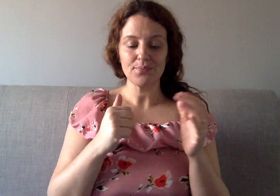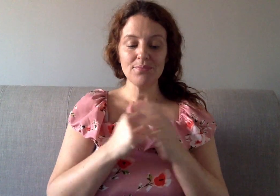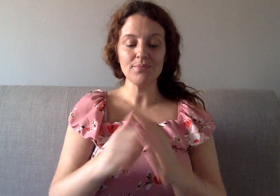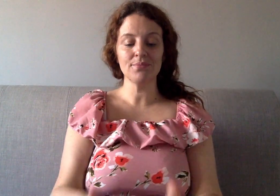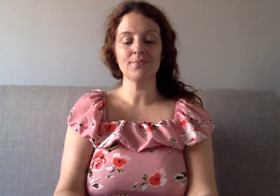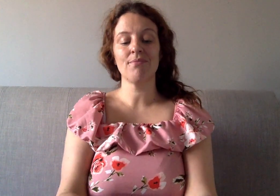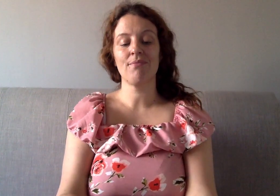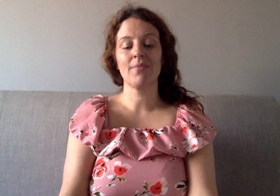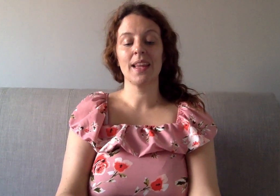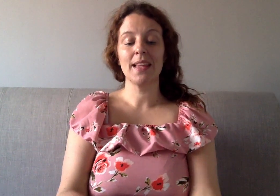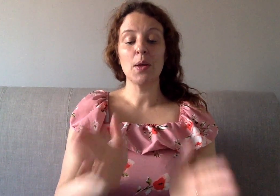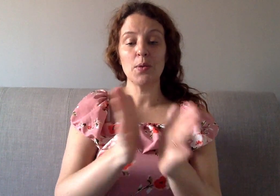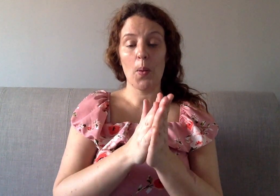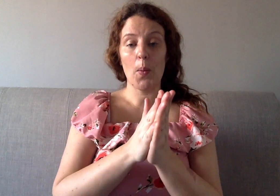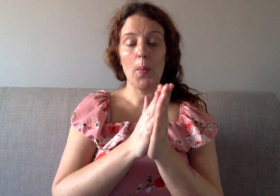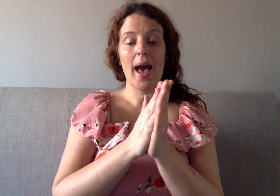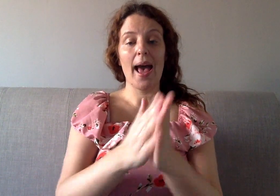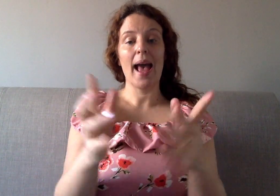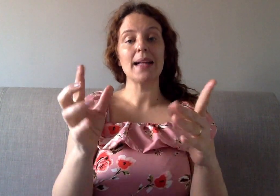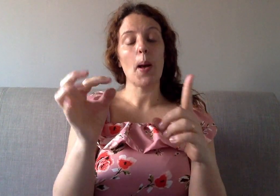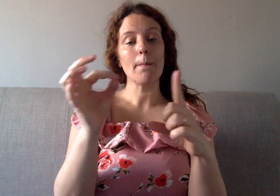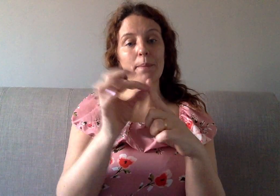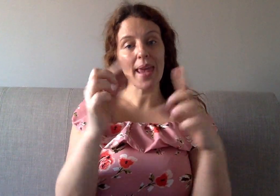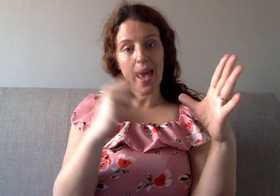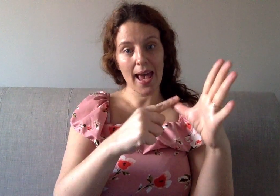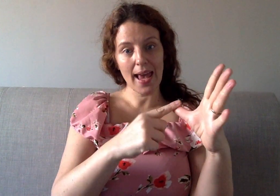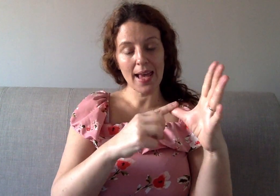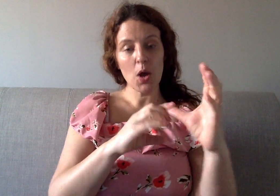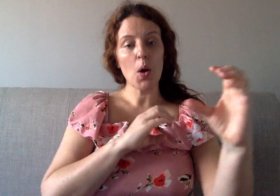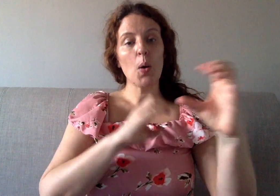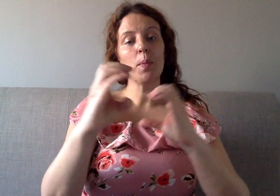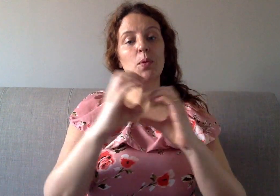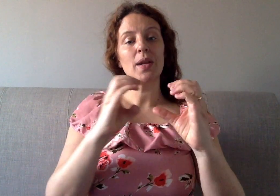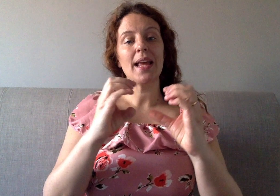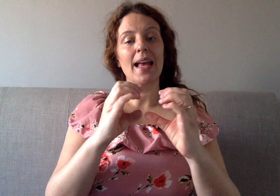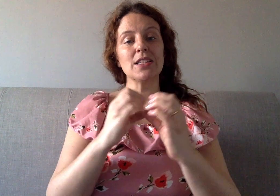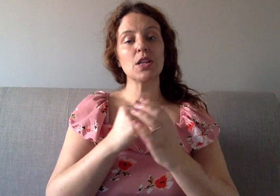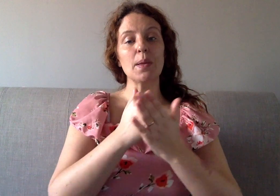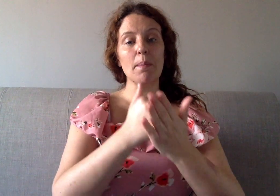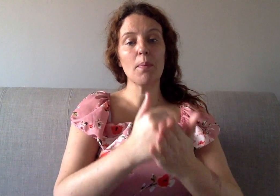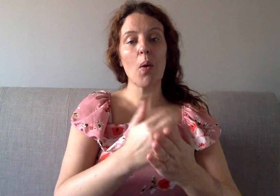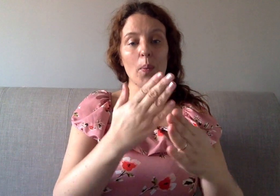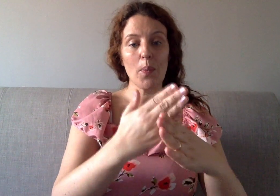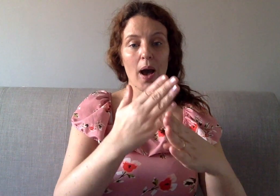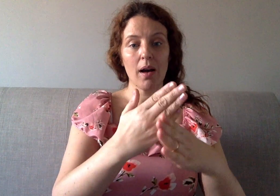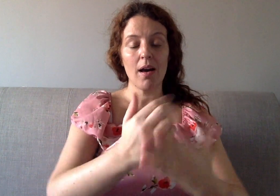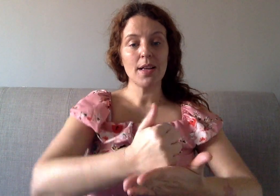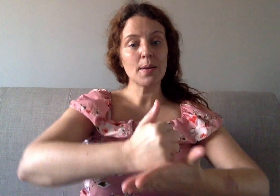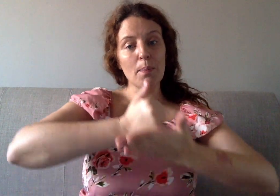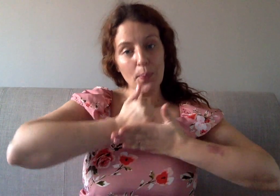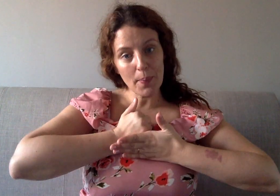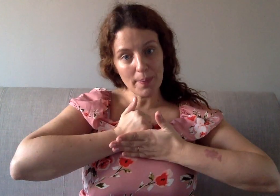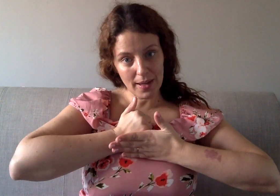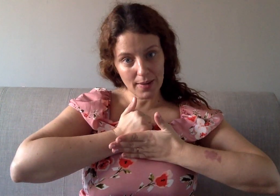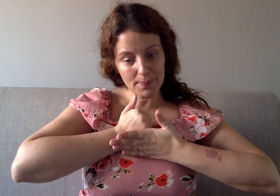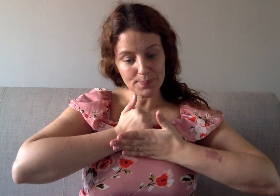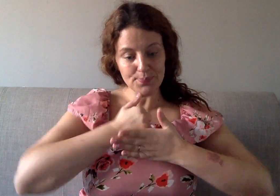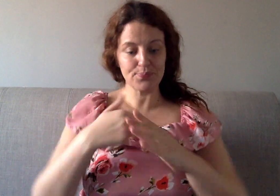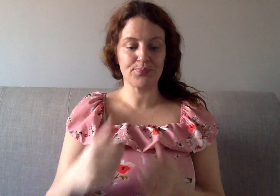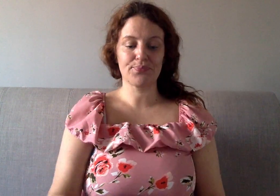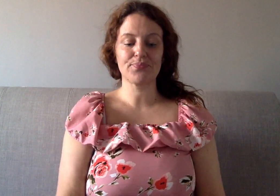I had a BSL communications support worker support me.